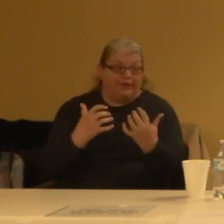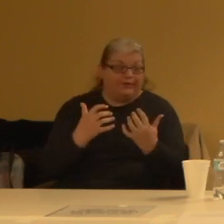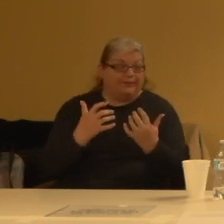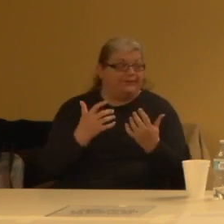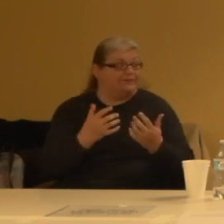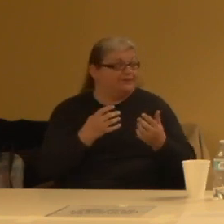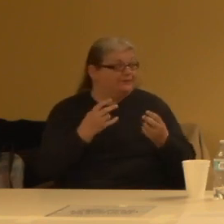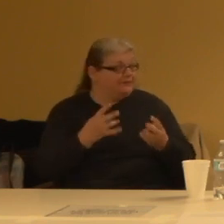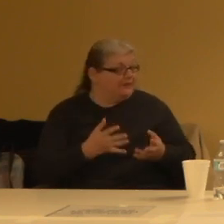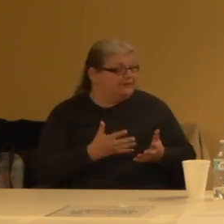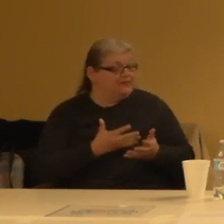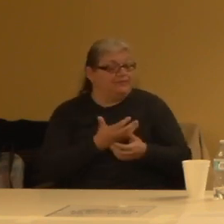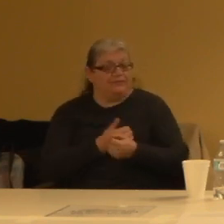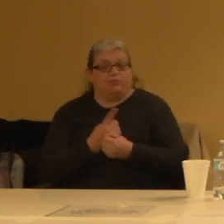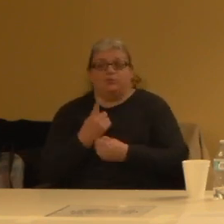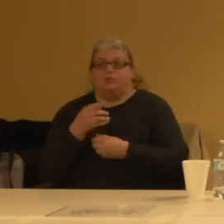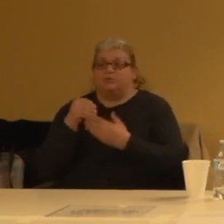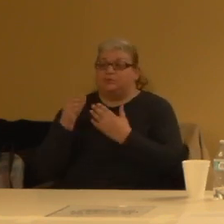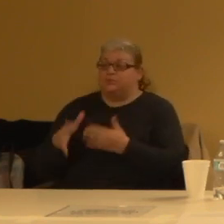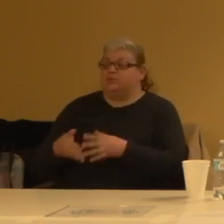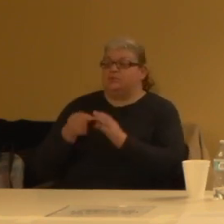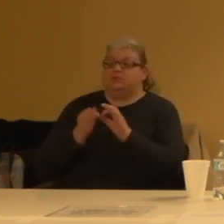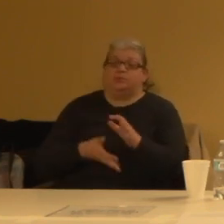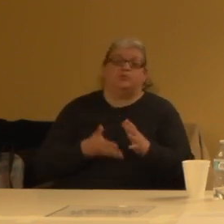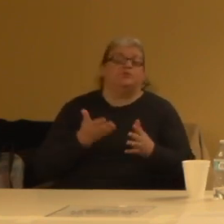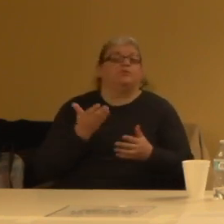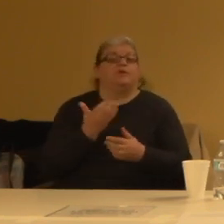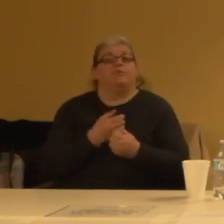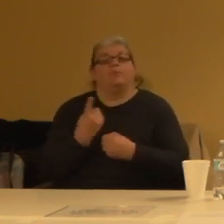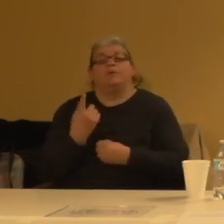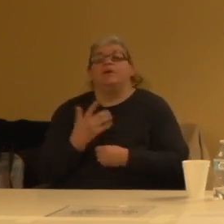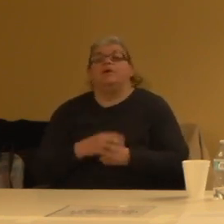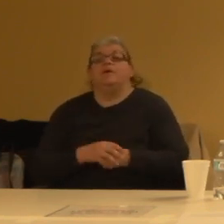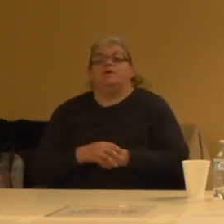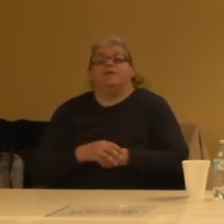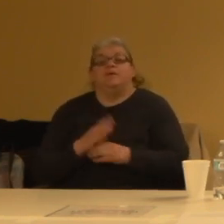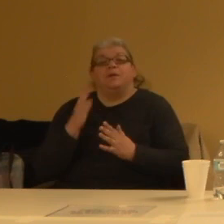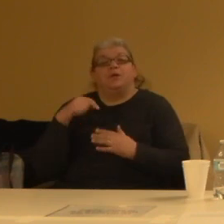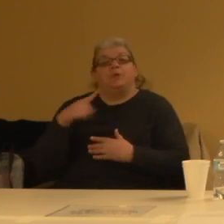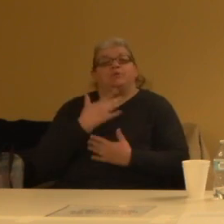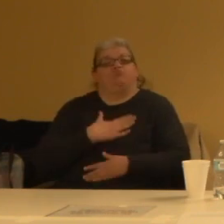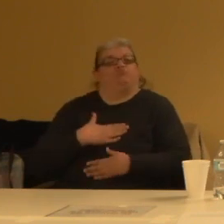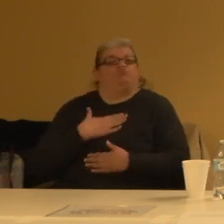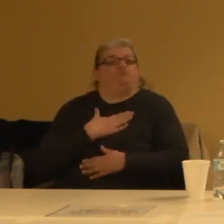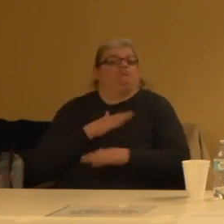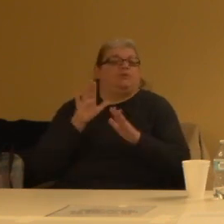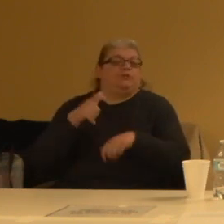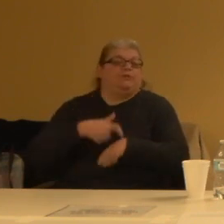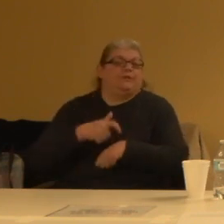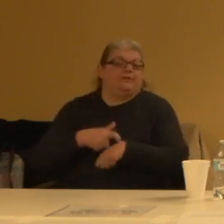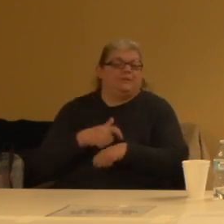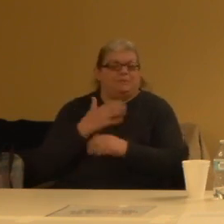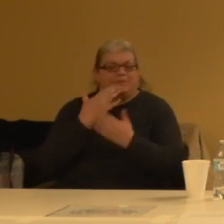students, interpreters, and I hope you had a great time and thanks for the conversation.